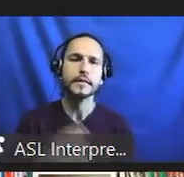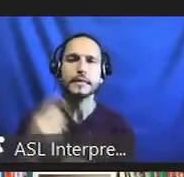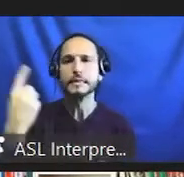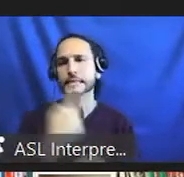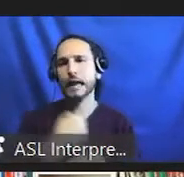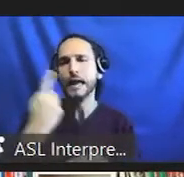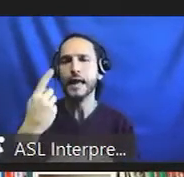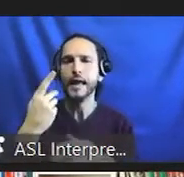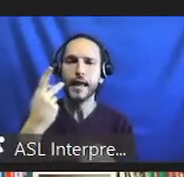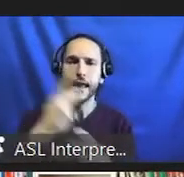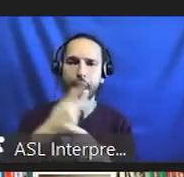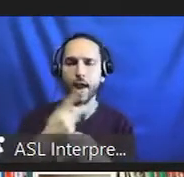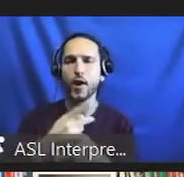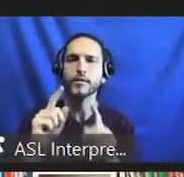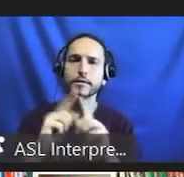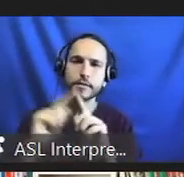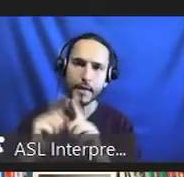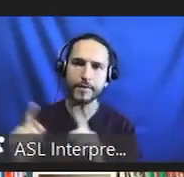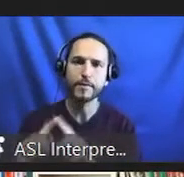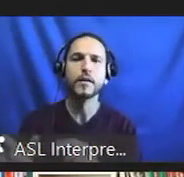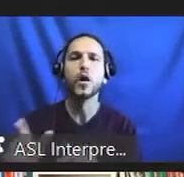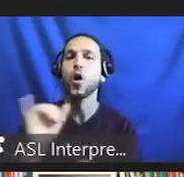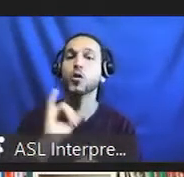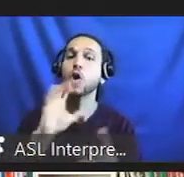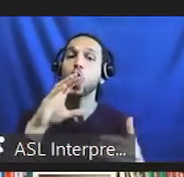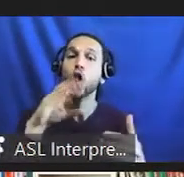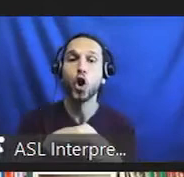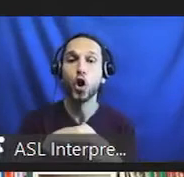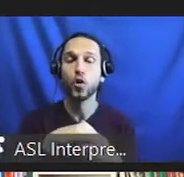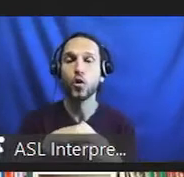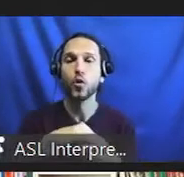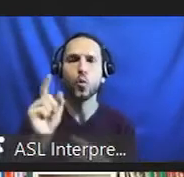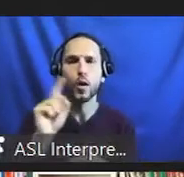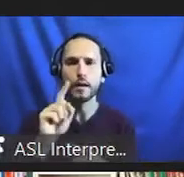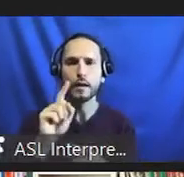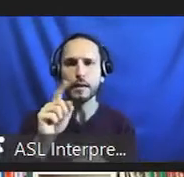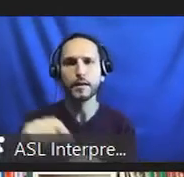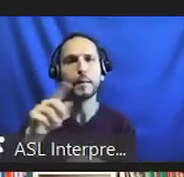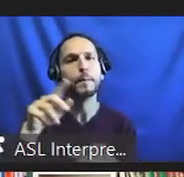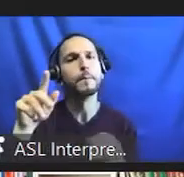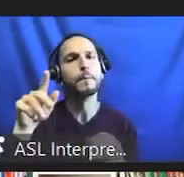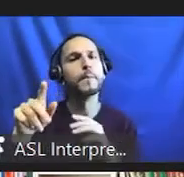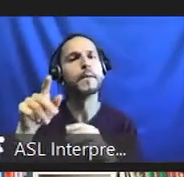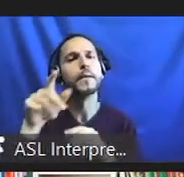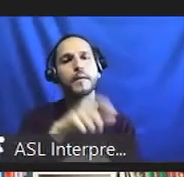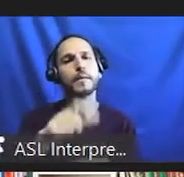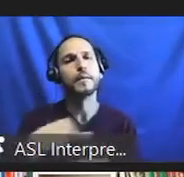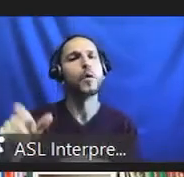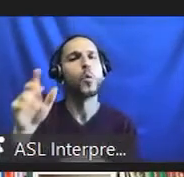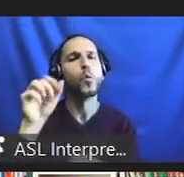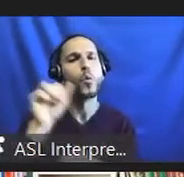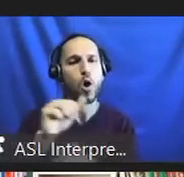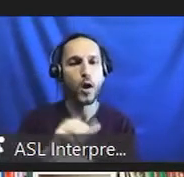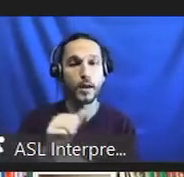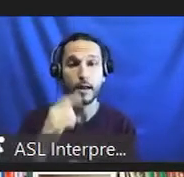It does include places where people work if the public goes into those places,